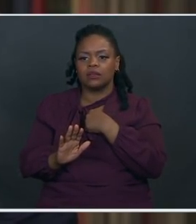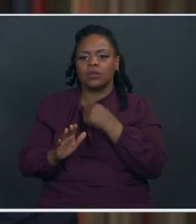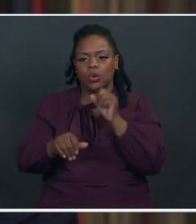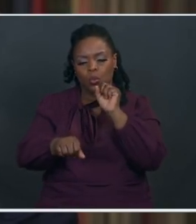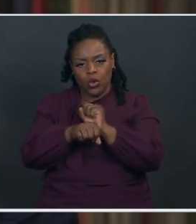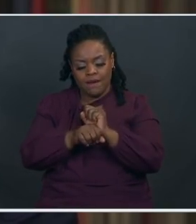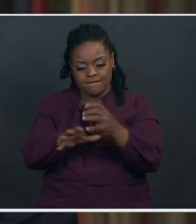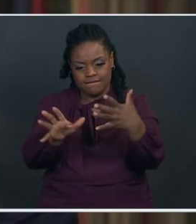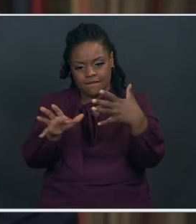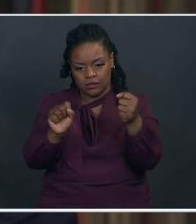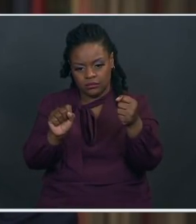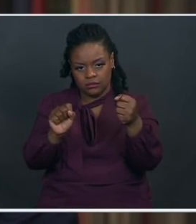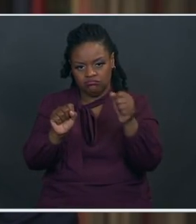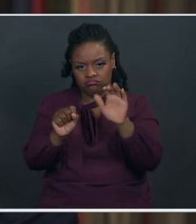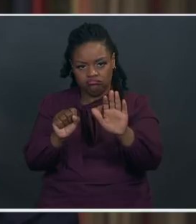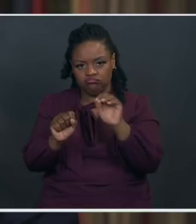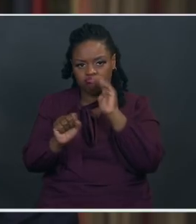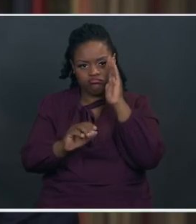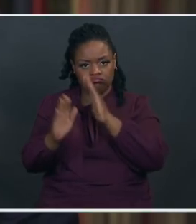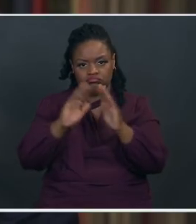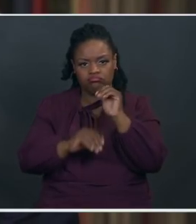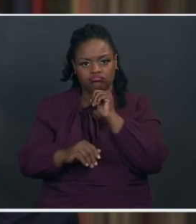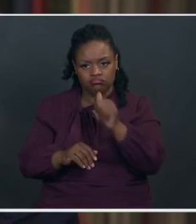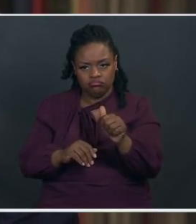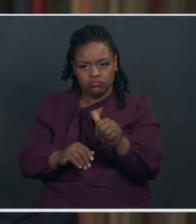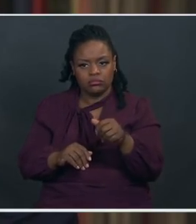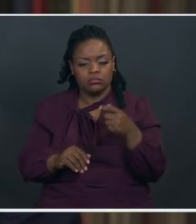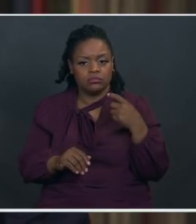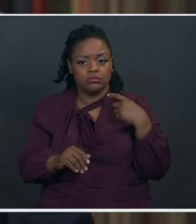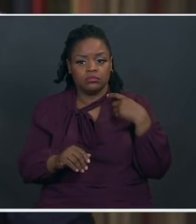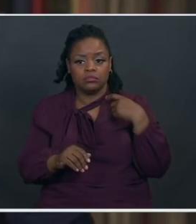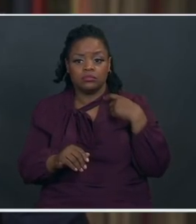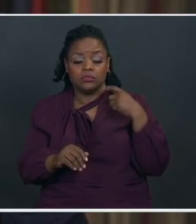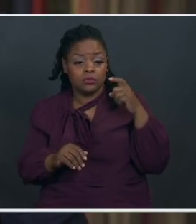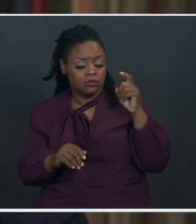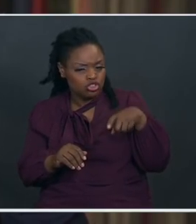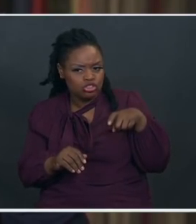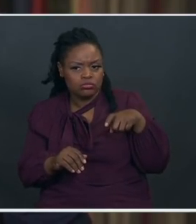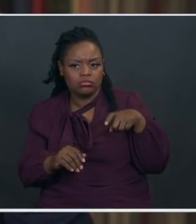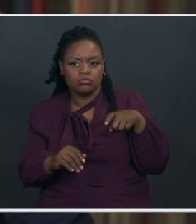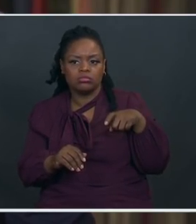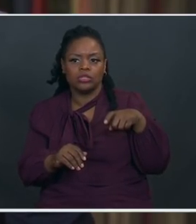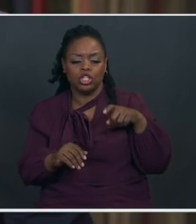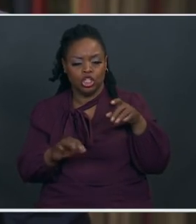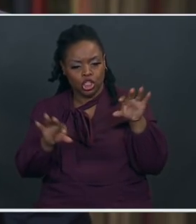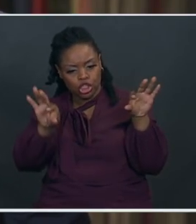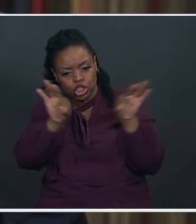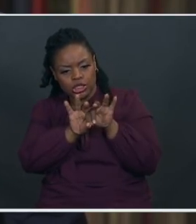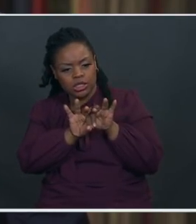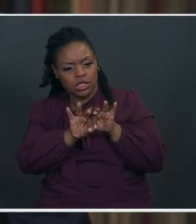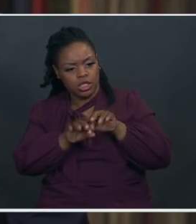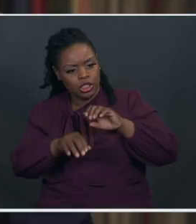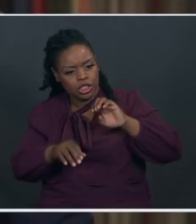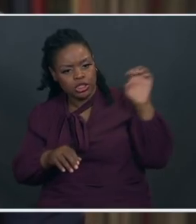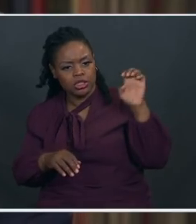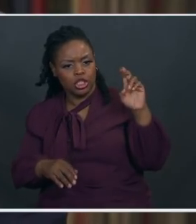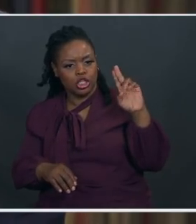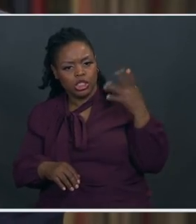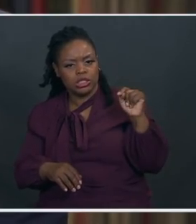despite not inheriting a fully developed strategy or the infrastructure to make vaccines readily available